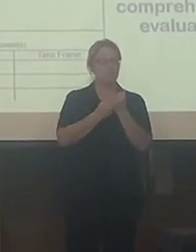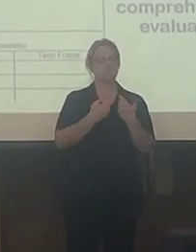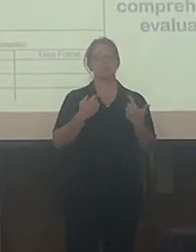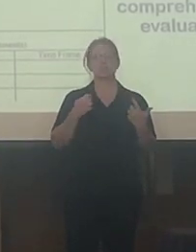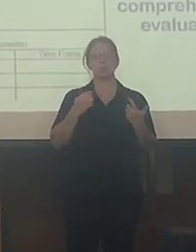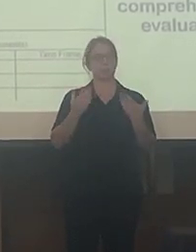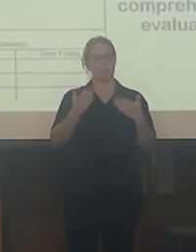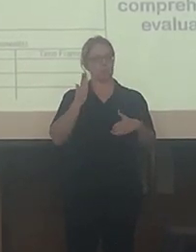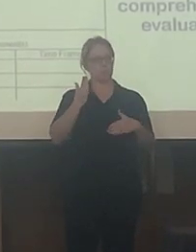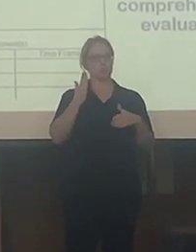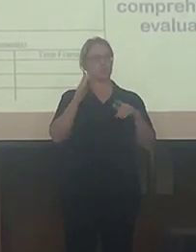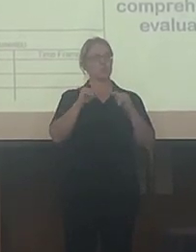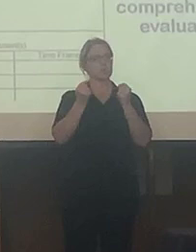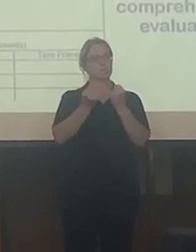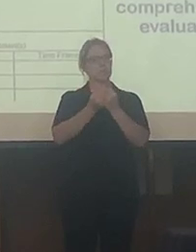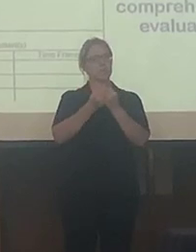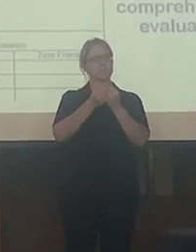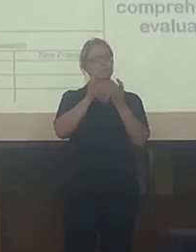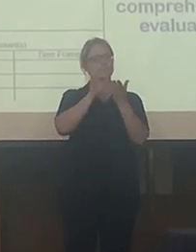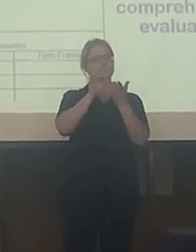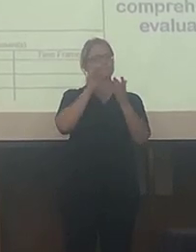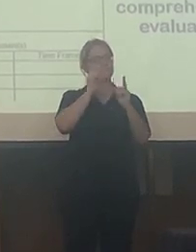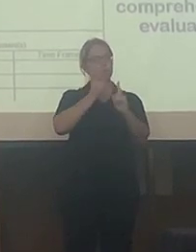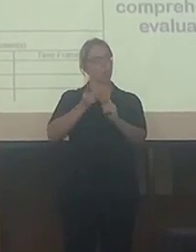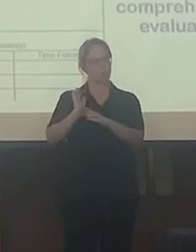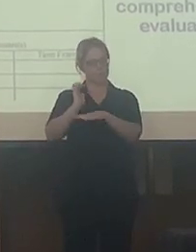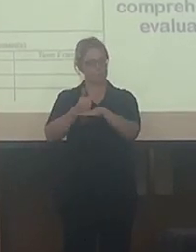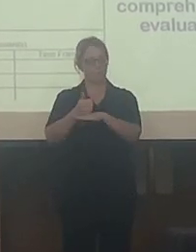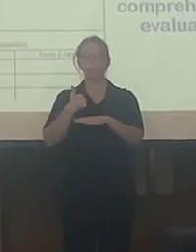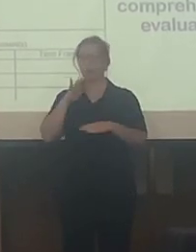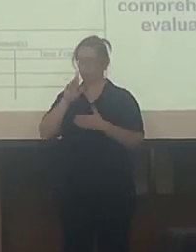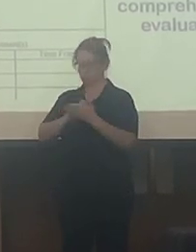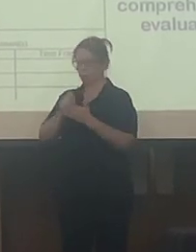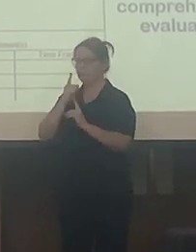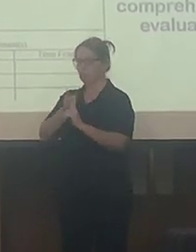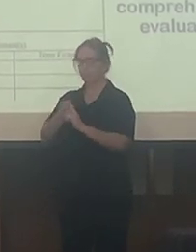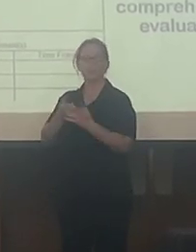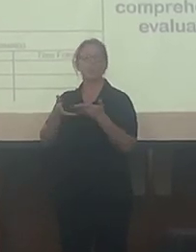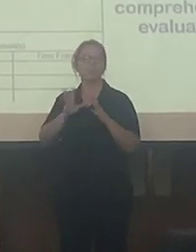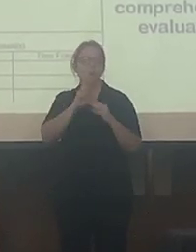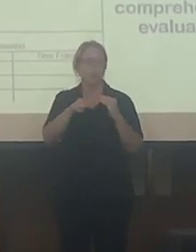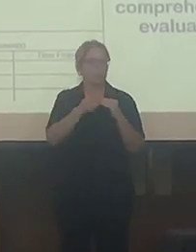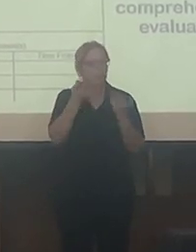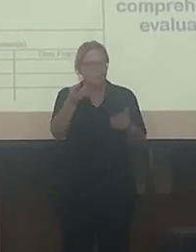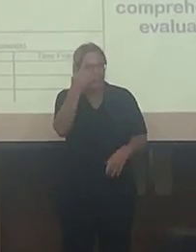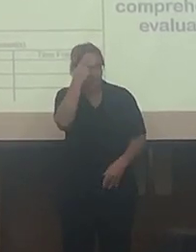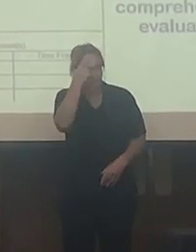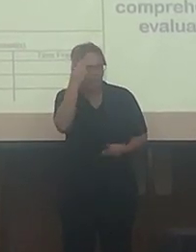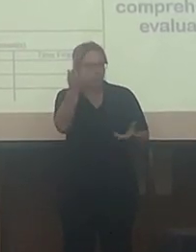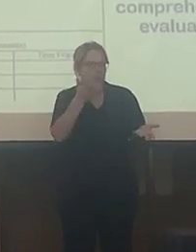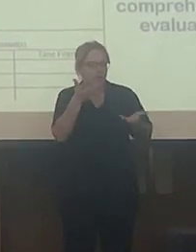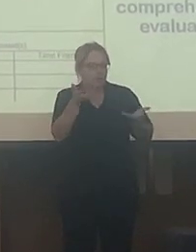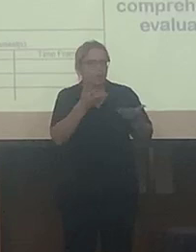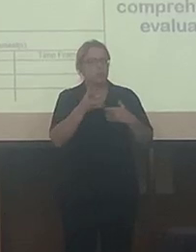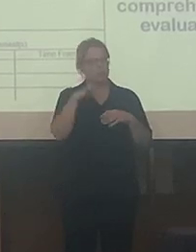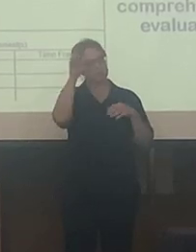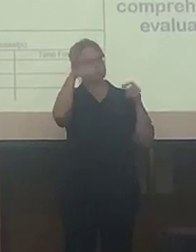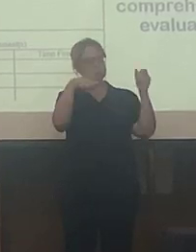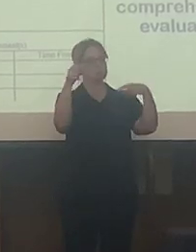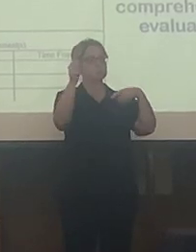writes goals and they say okay these are the goals we're going to write for your child let's let's talk about it what do you think and then they want your input you give them input and you make this